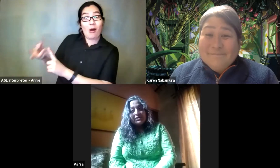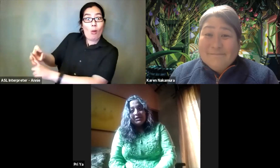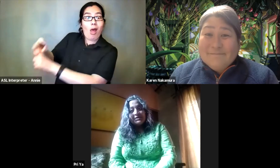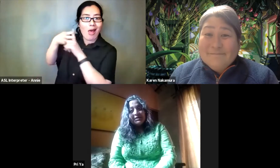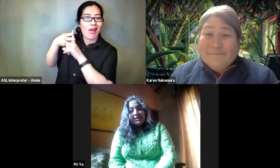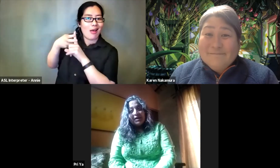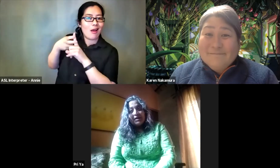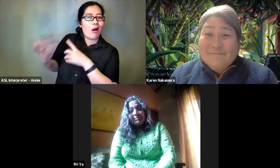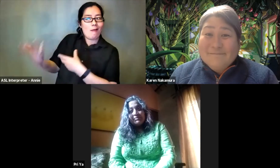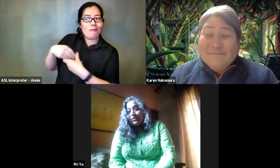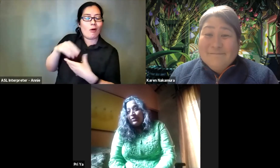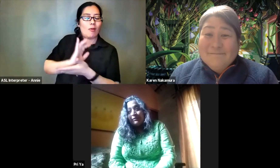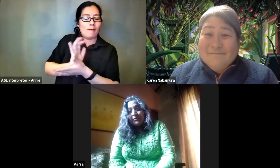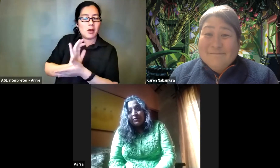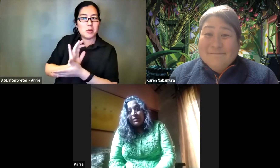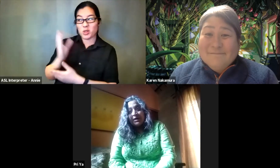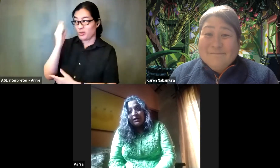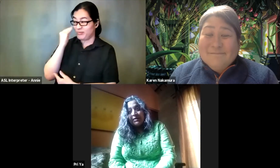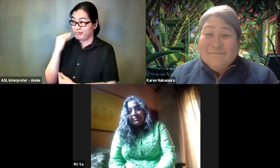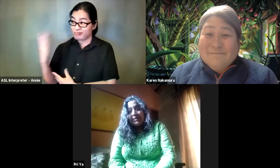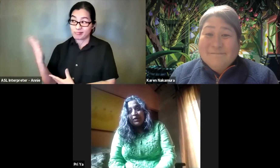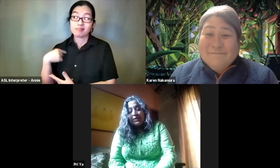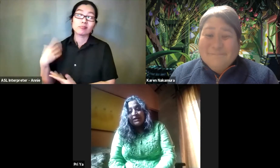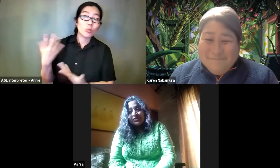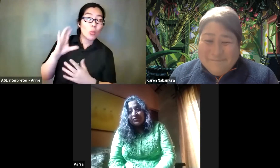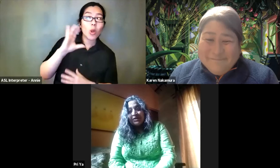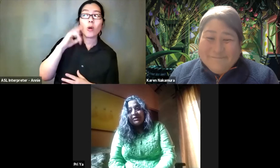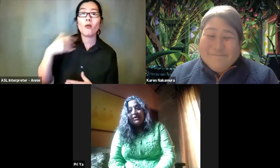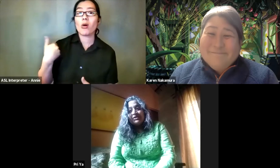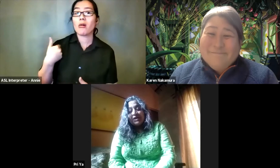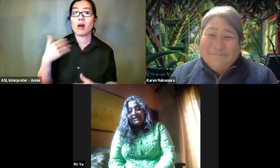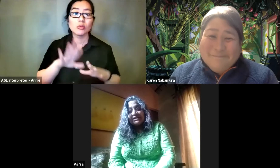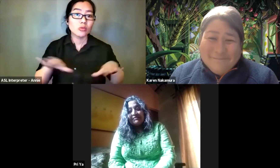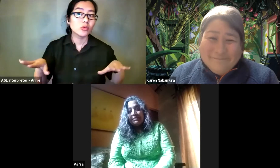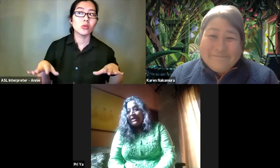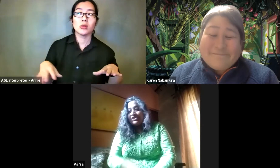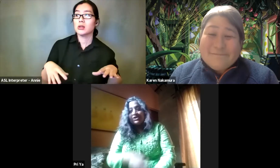Priya Ramasubban: To look for you know young children to cast in the film he just put the